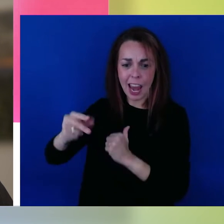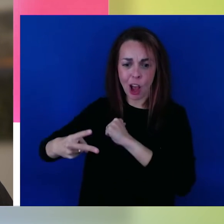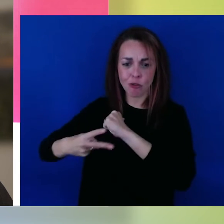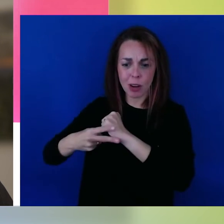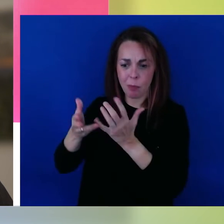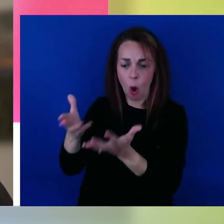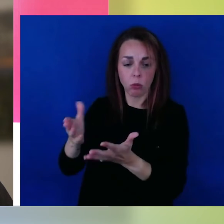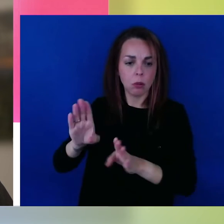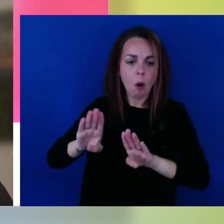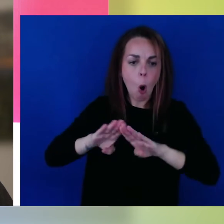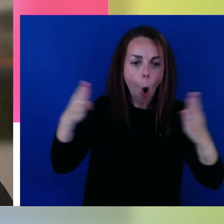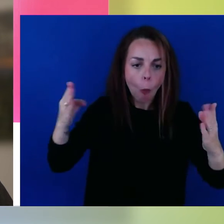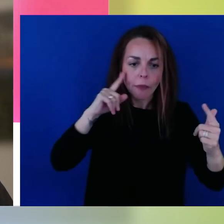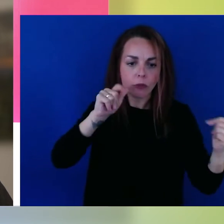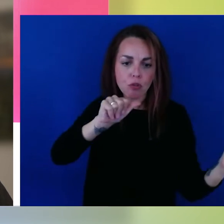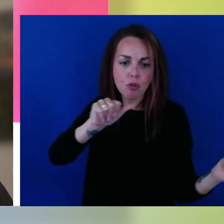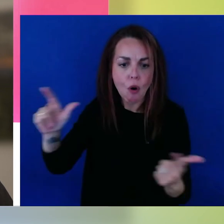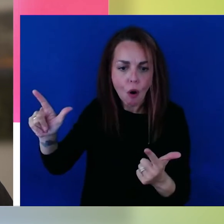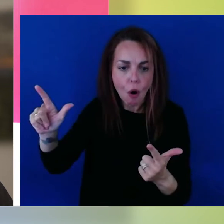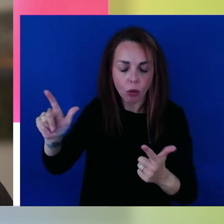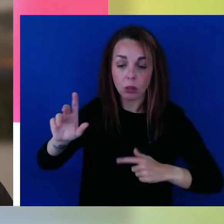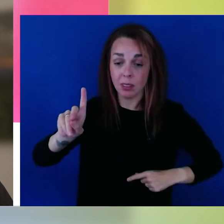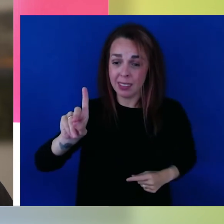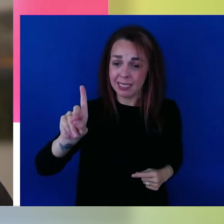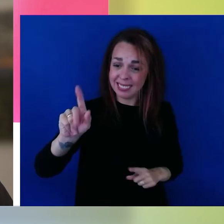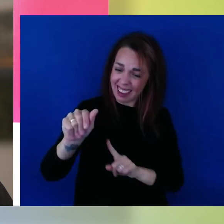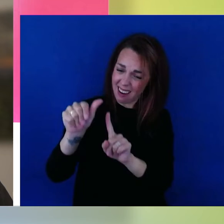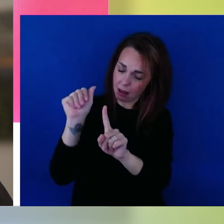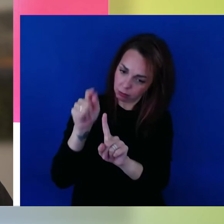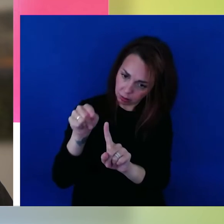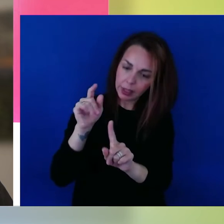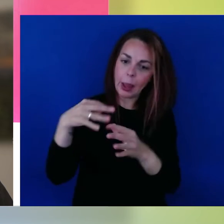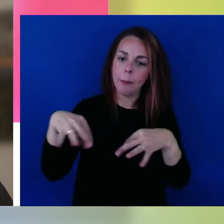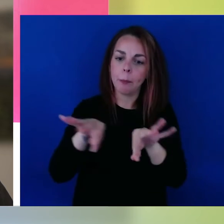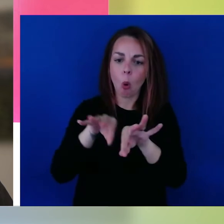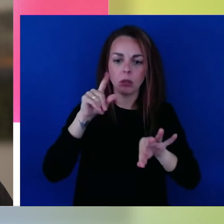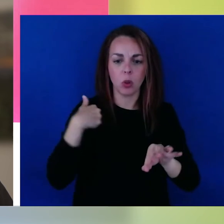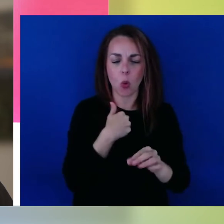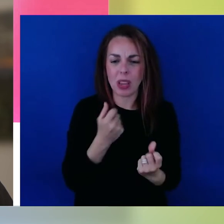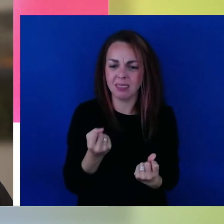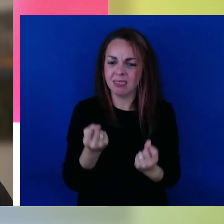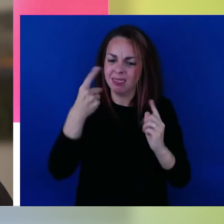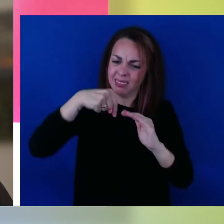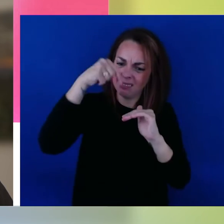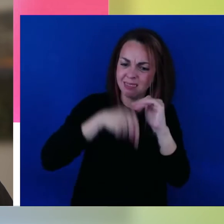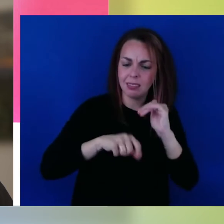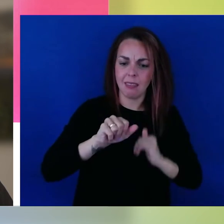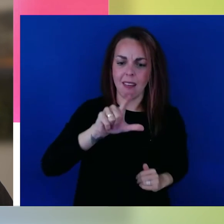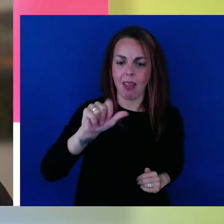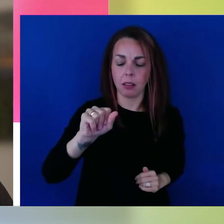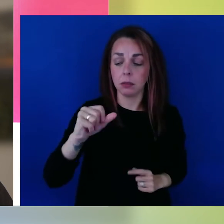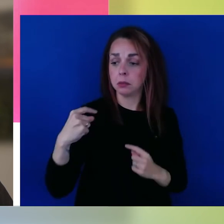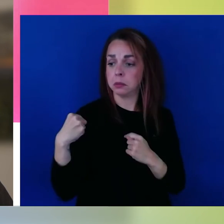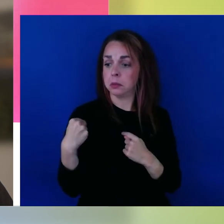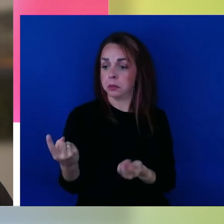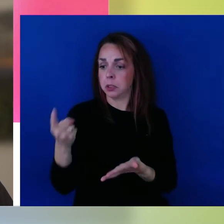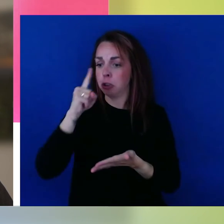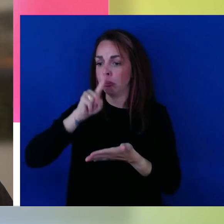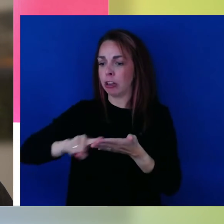Data is critical to our understanding of ALS. In the past, research relied on anecdotal evidence